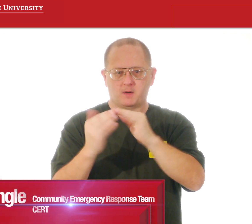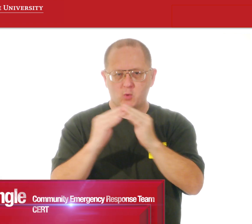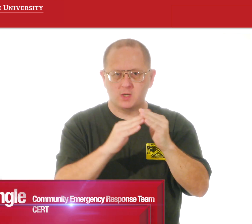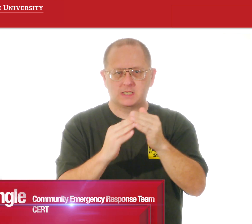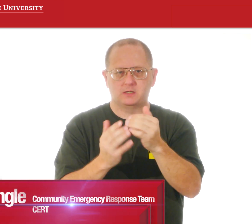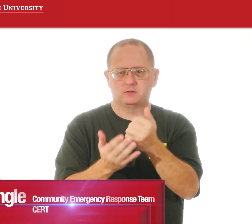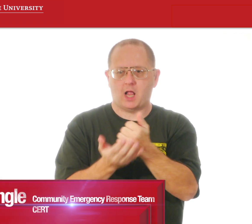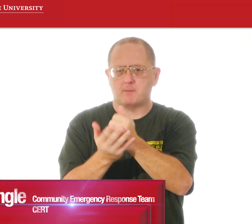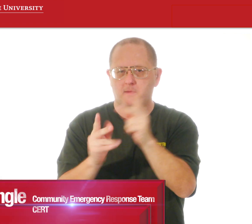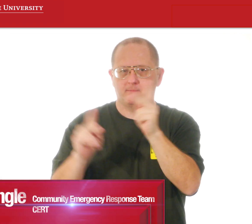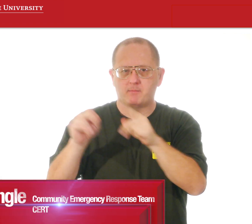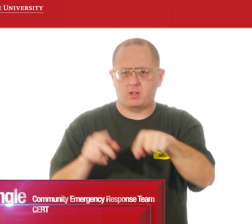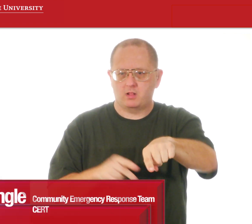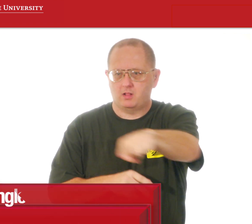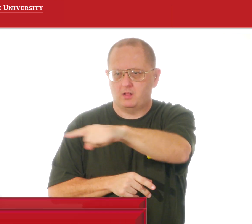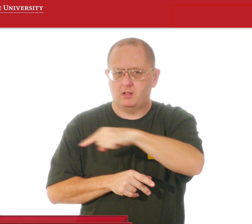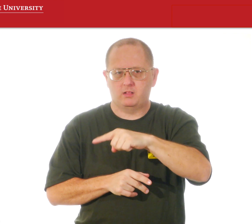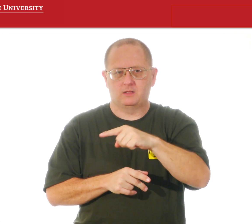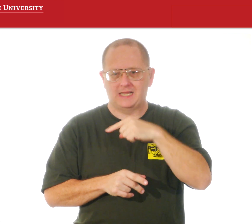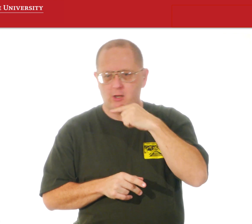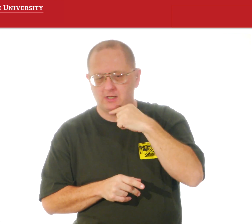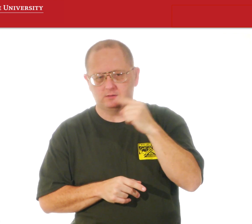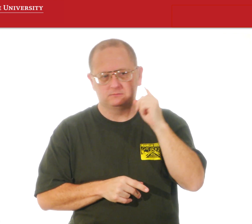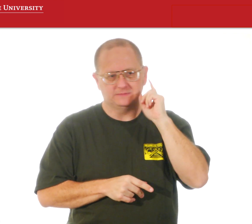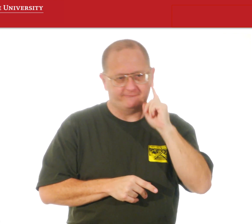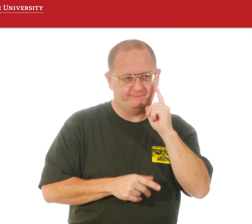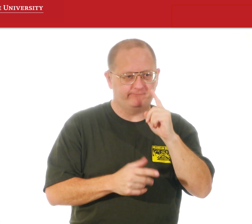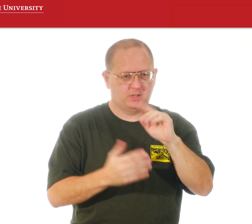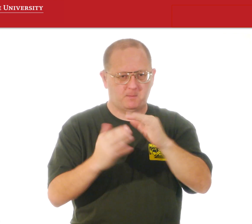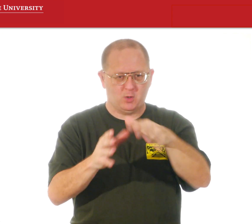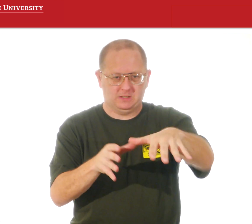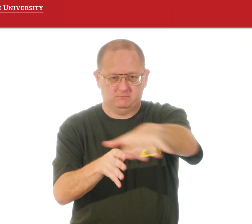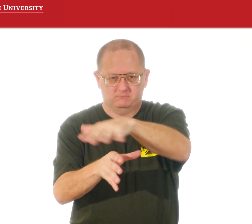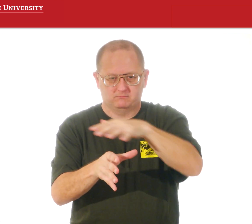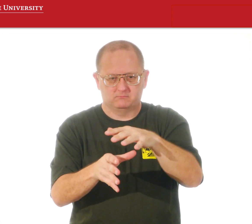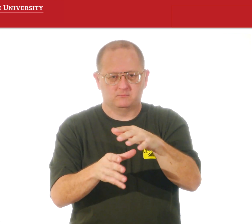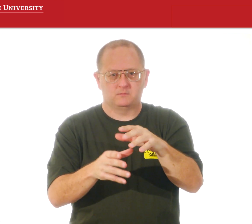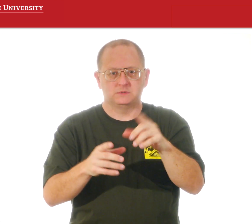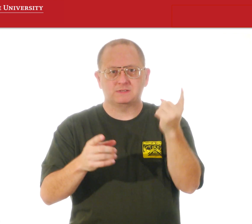I'm involved with the community assisting people all around, both hearing and deaf community